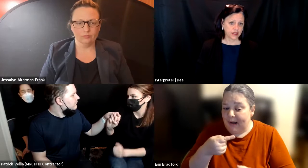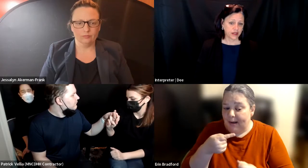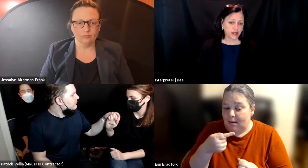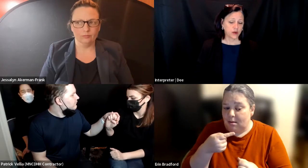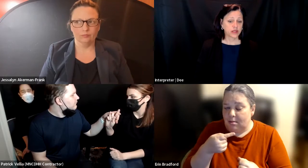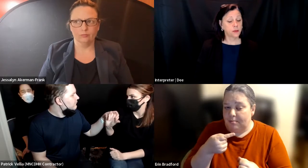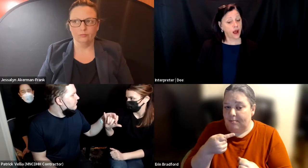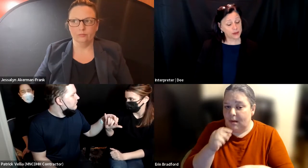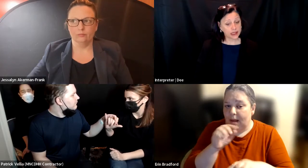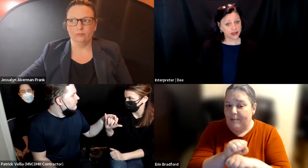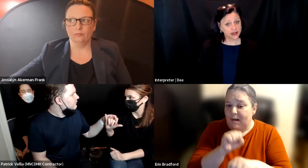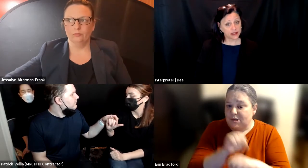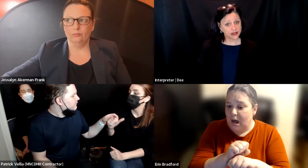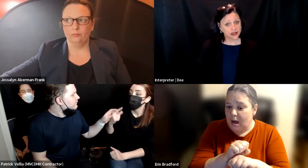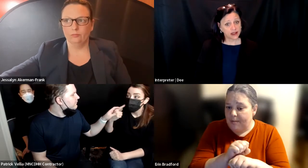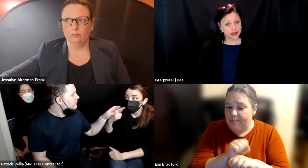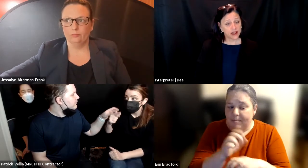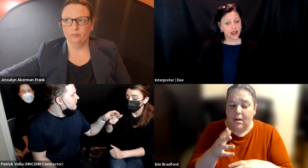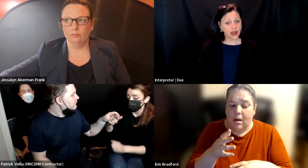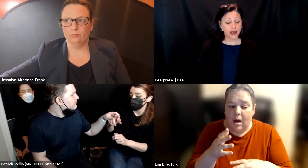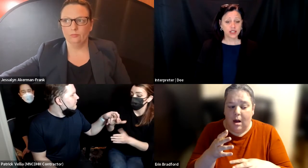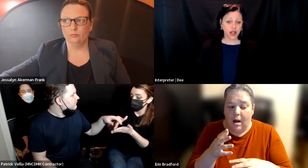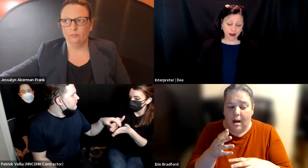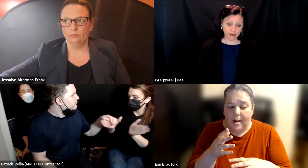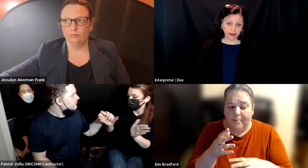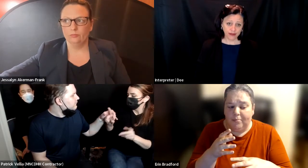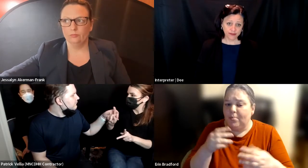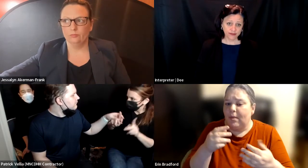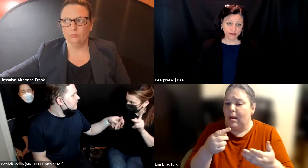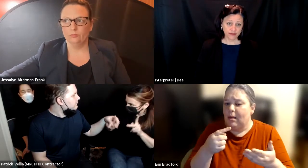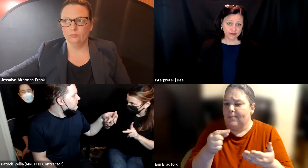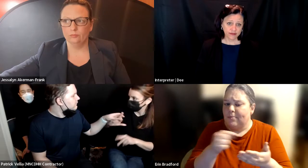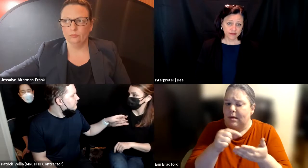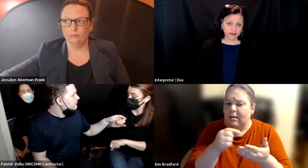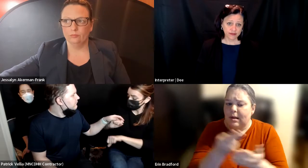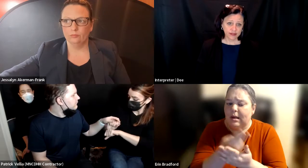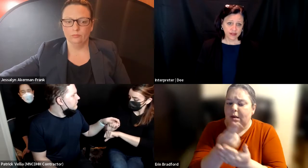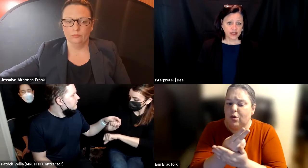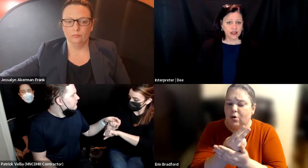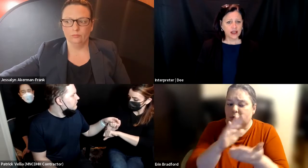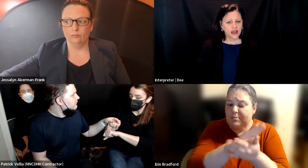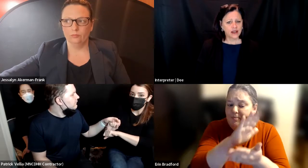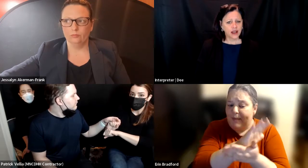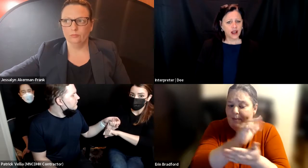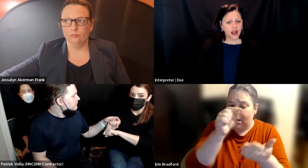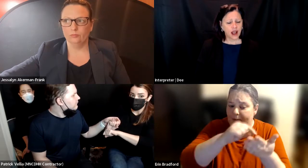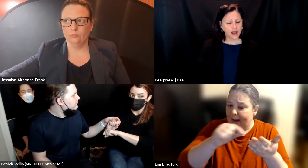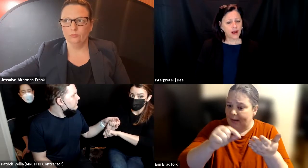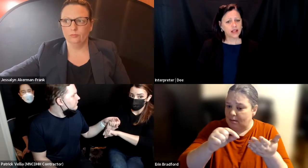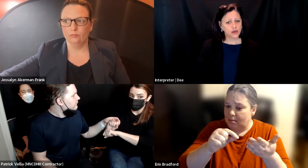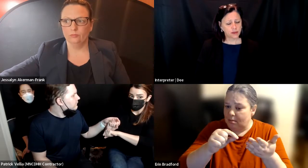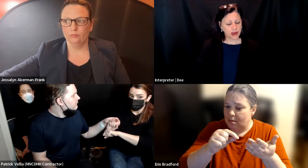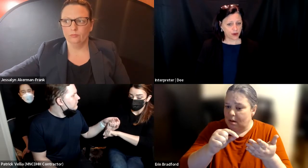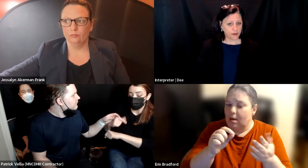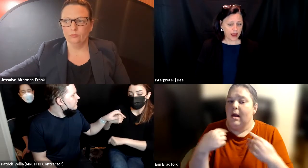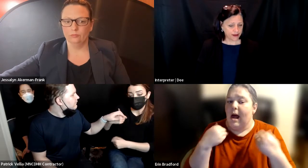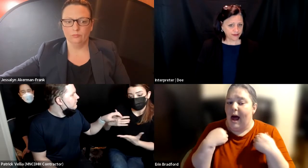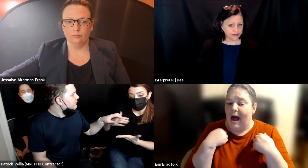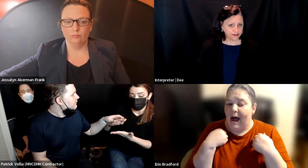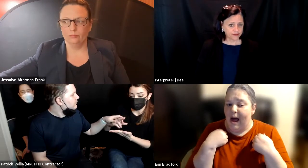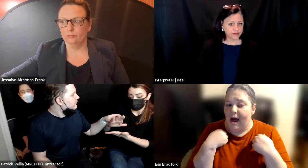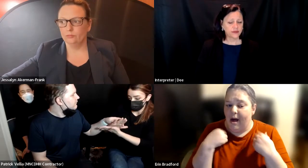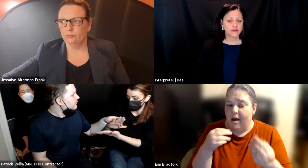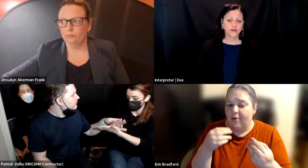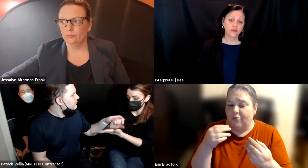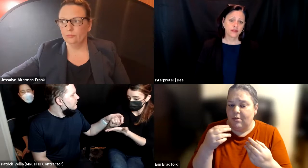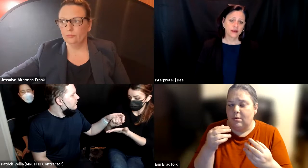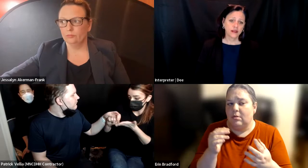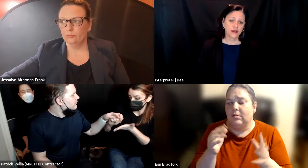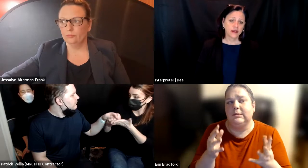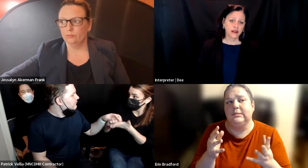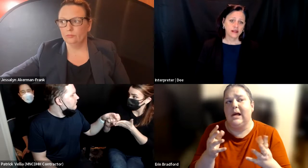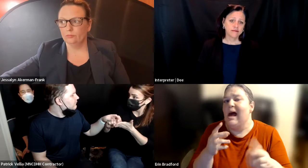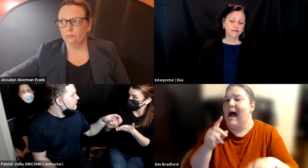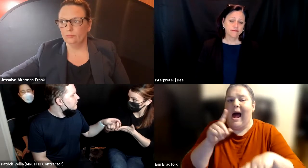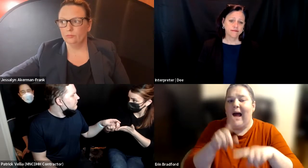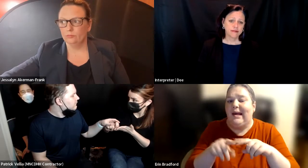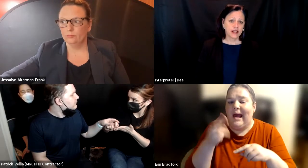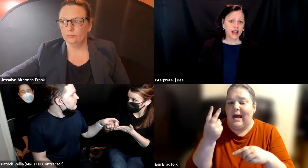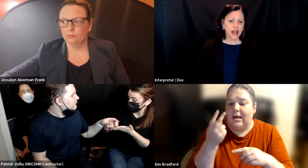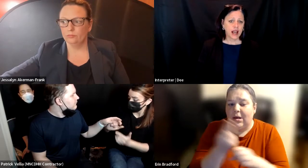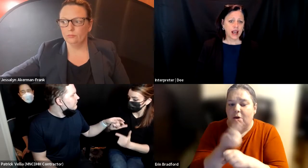Much better with relay.